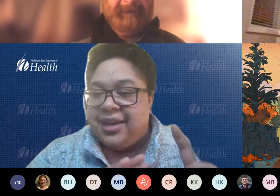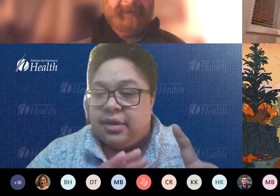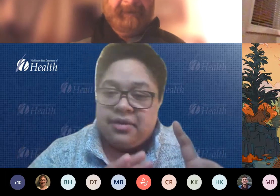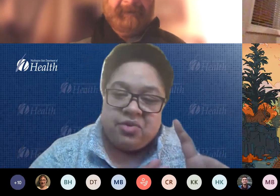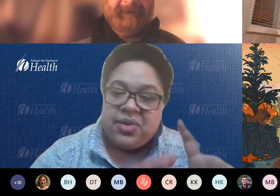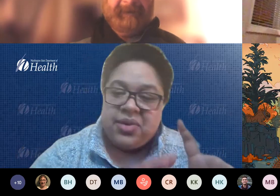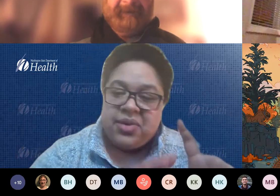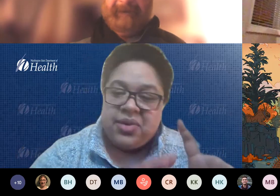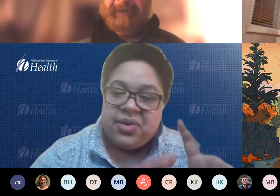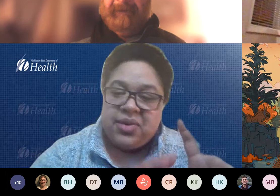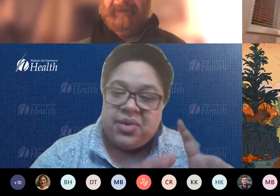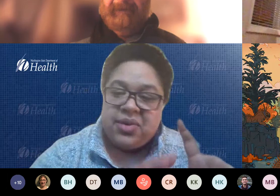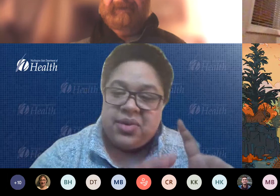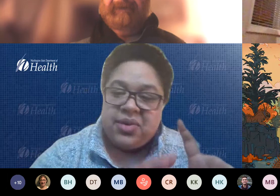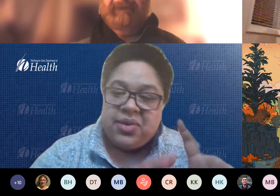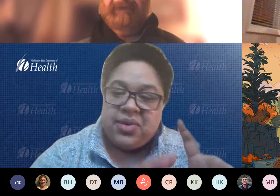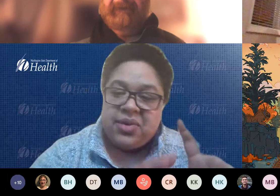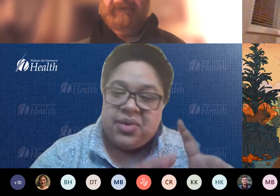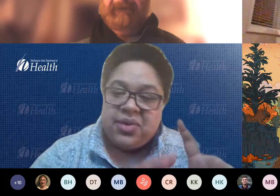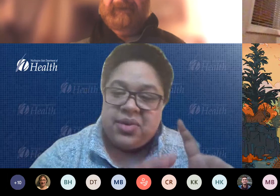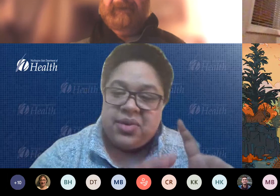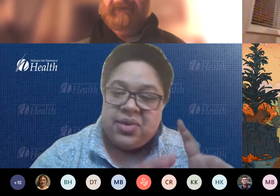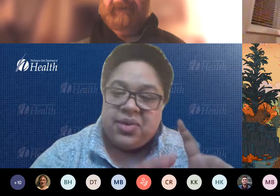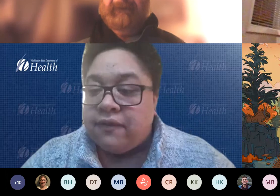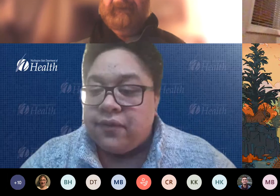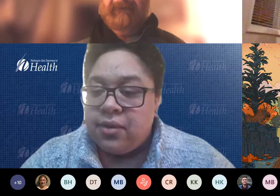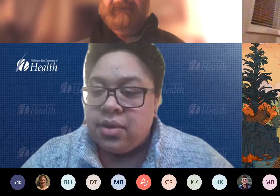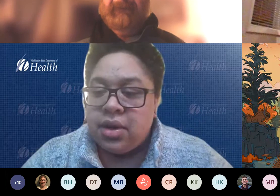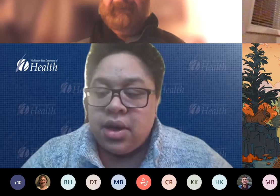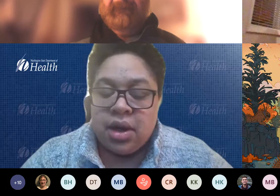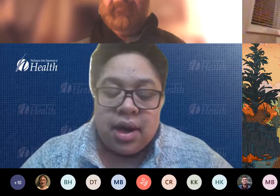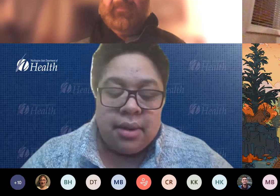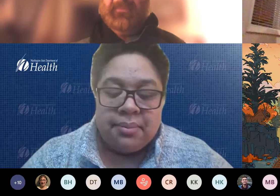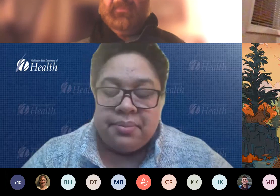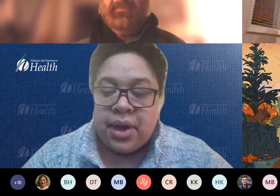if we get off topic where something's harmful,